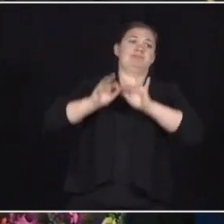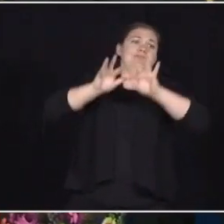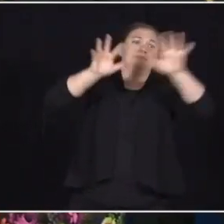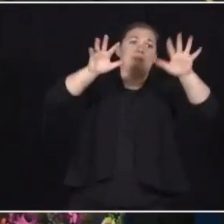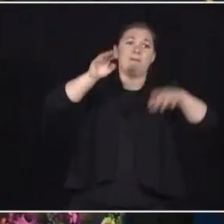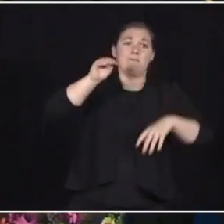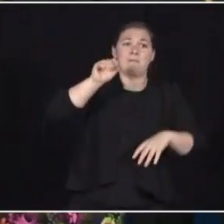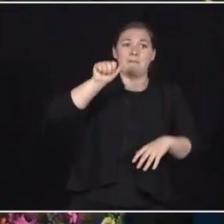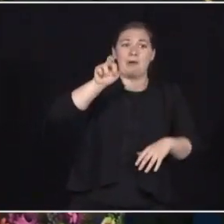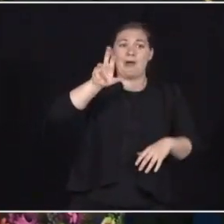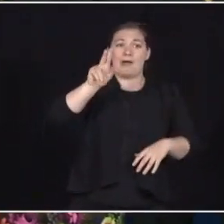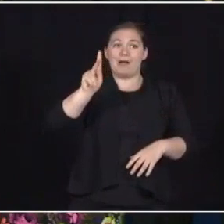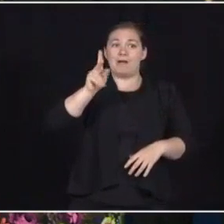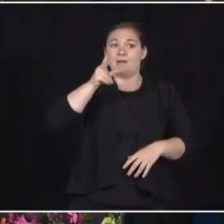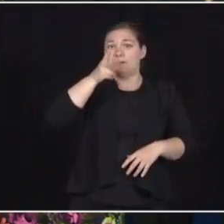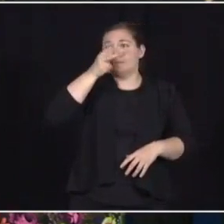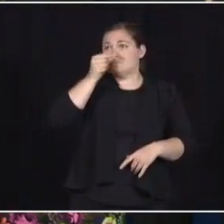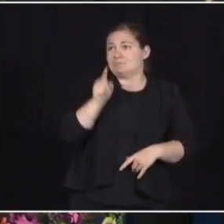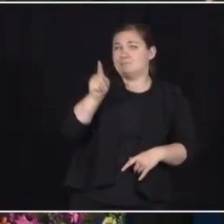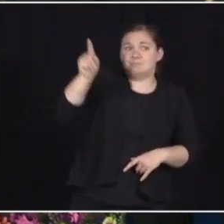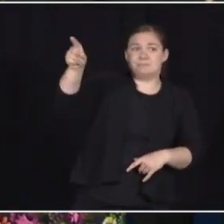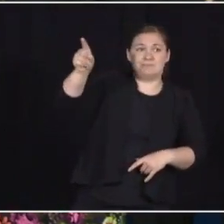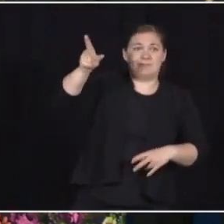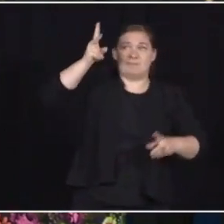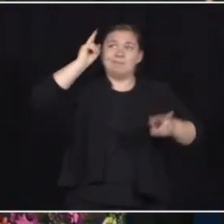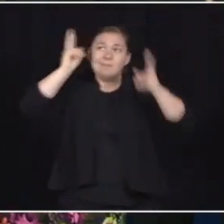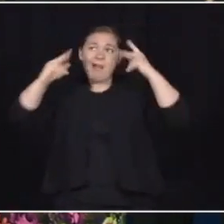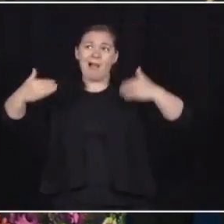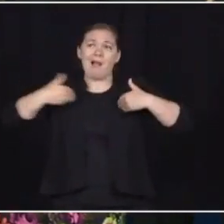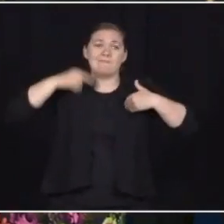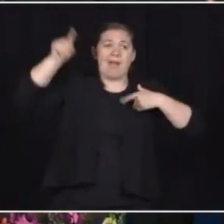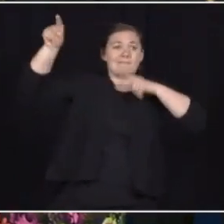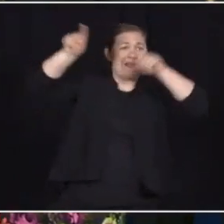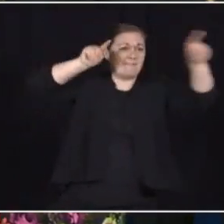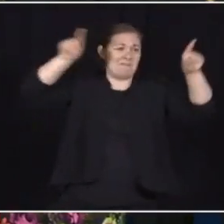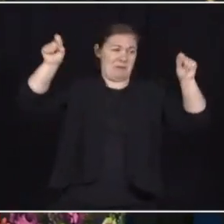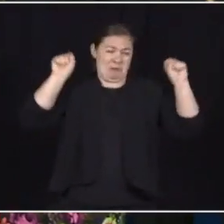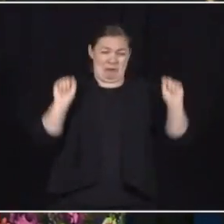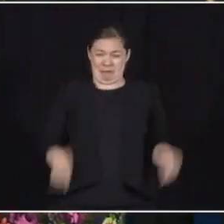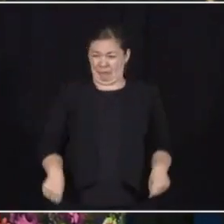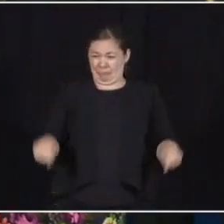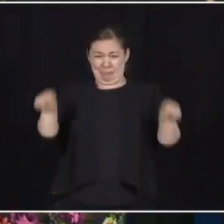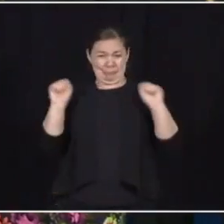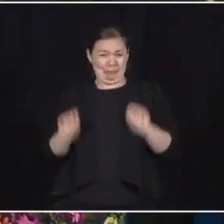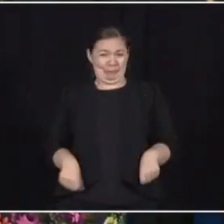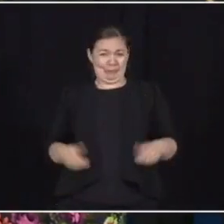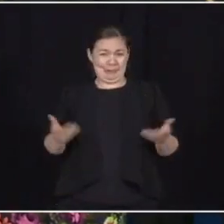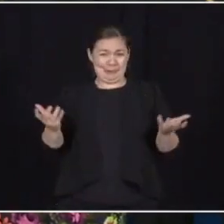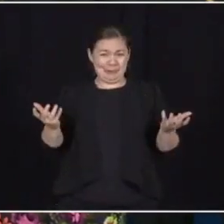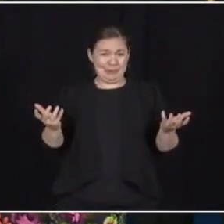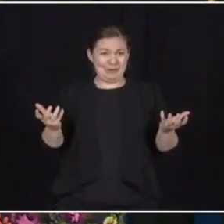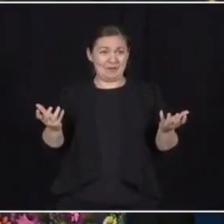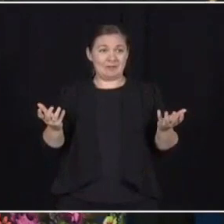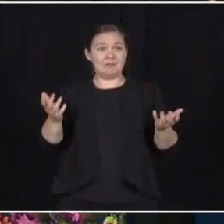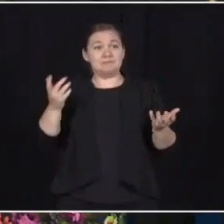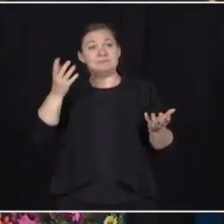Markham to a patio or to a barber? In another is said that you trust Ontarians to do the right thing,